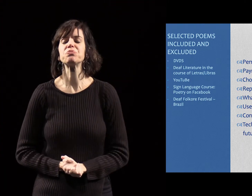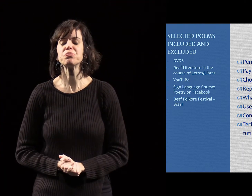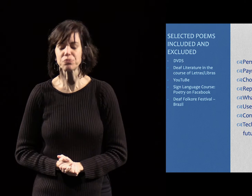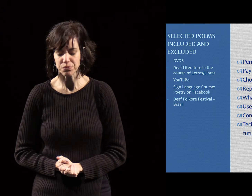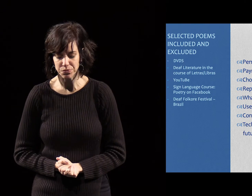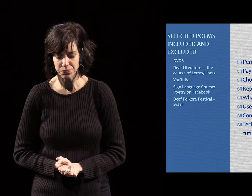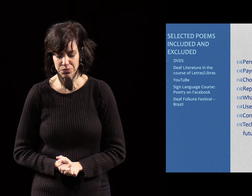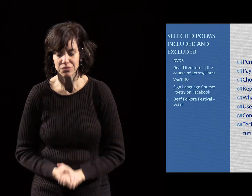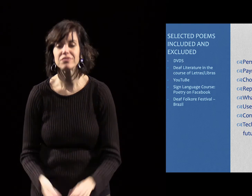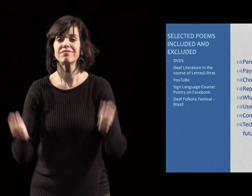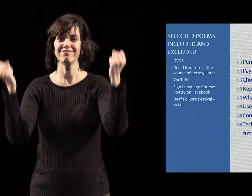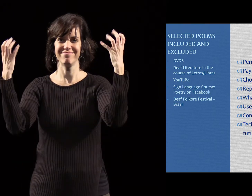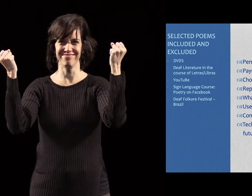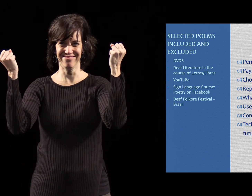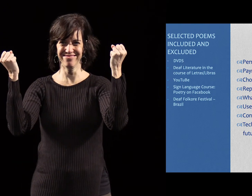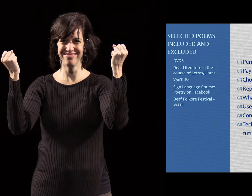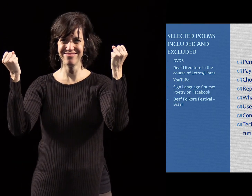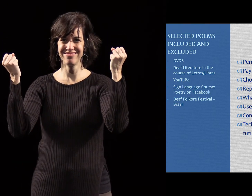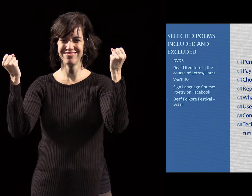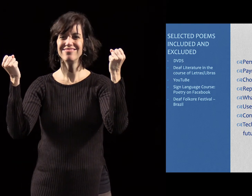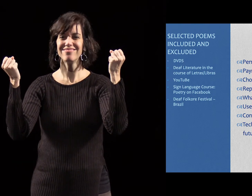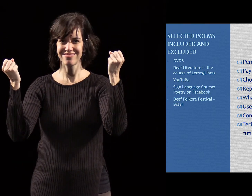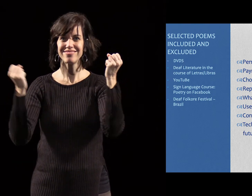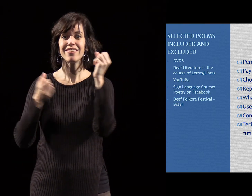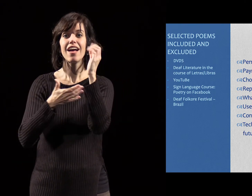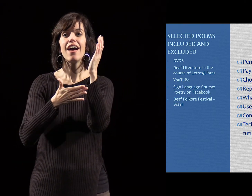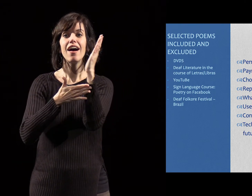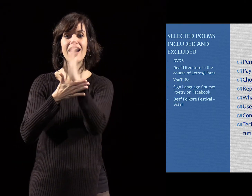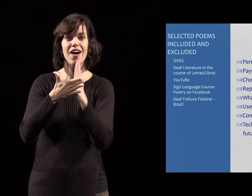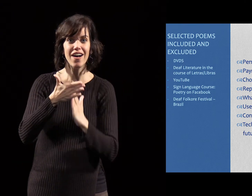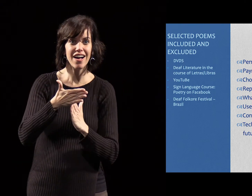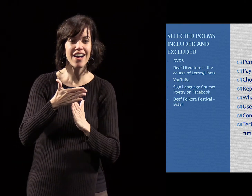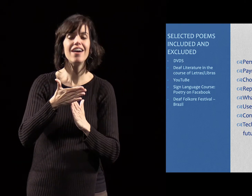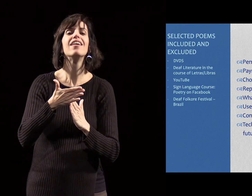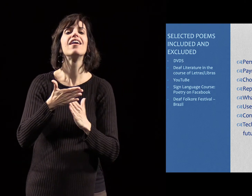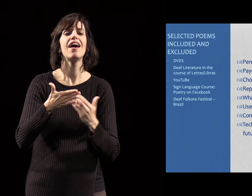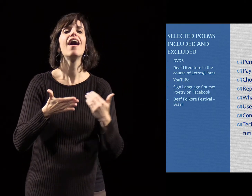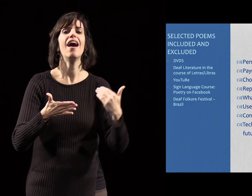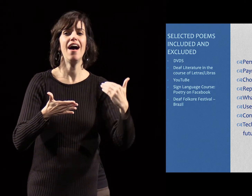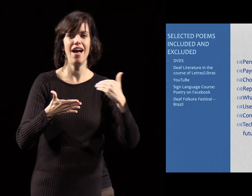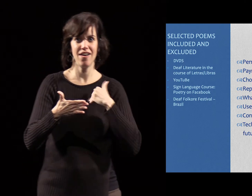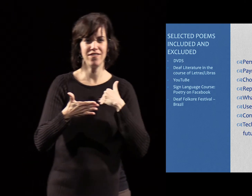and then go ahead with the work. Well, in Brazil, it's a little bit different.